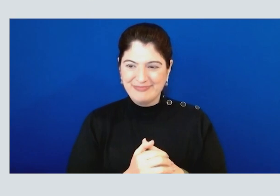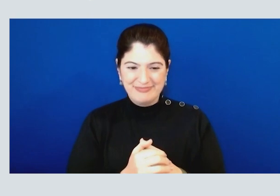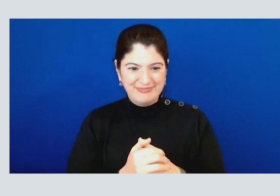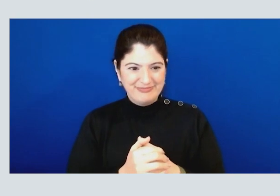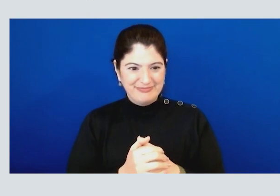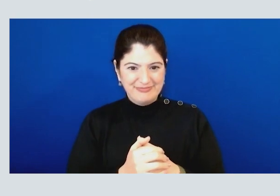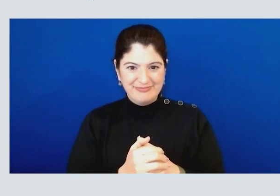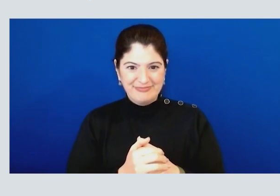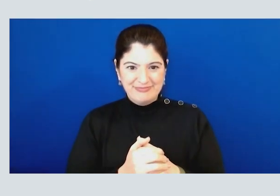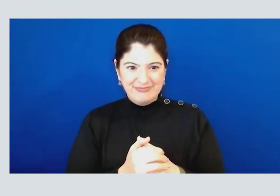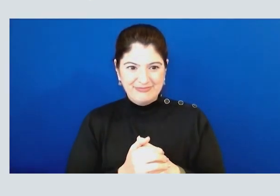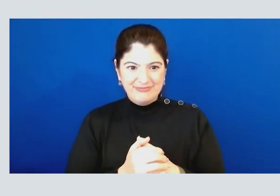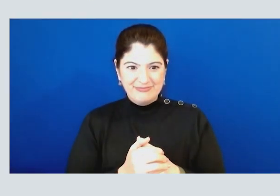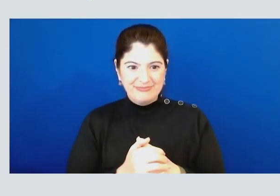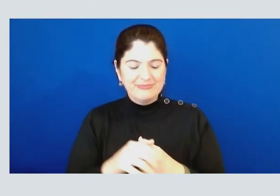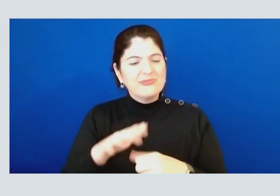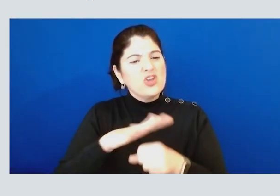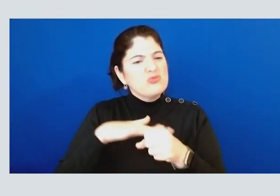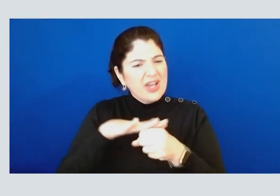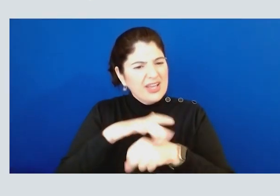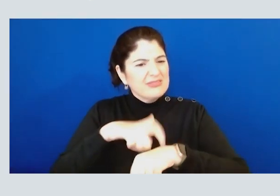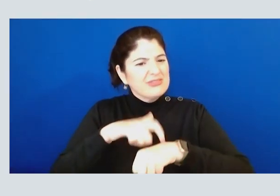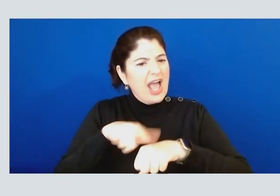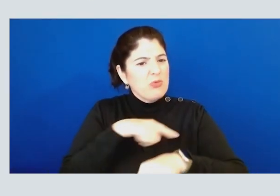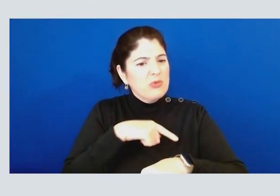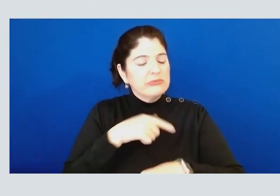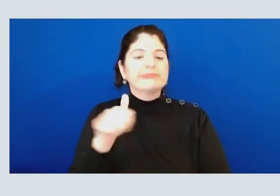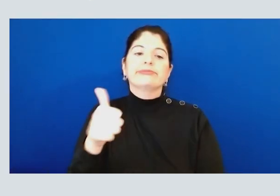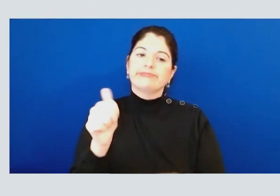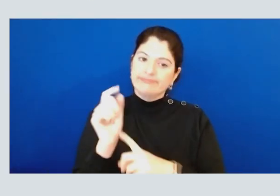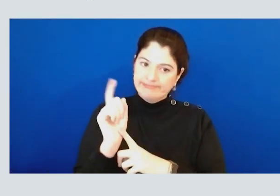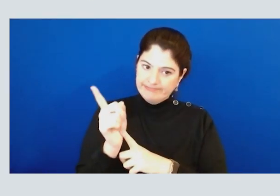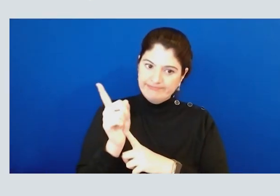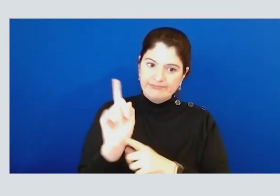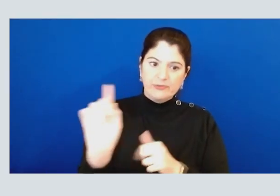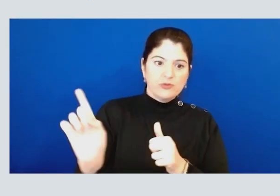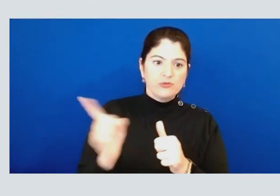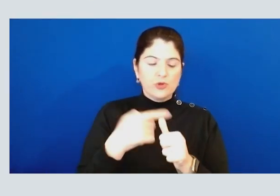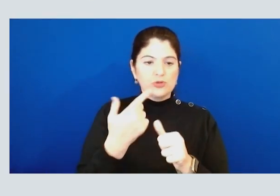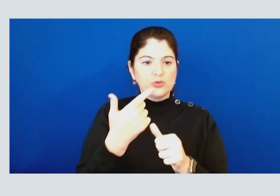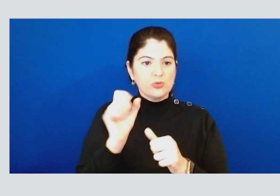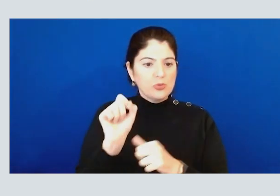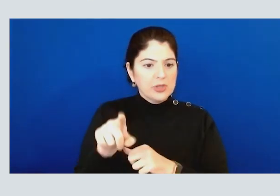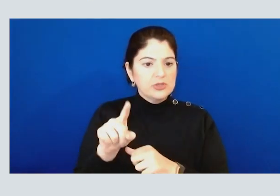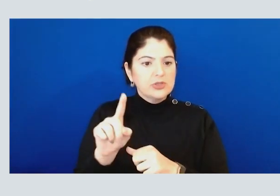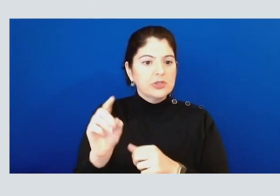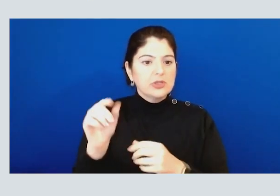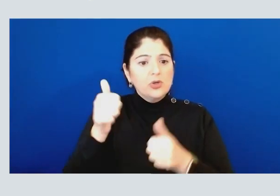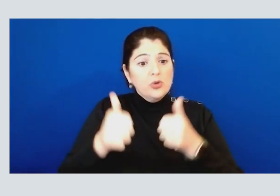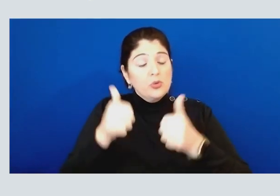Now, this survey will take around 10 minutes, and the first question, as you can see, is please let us know which session you're attending today.